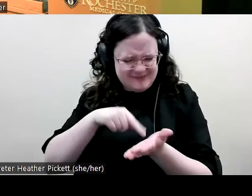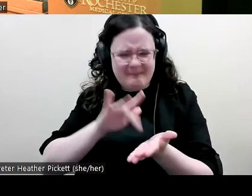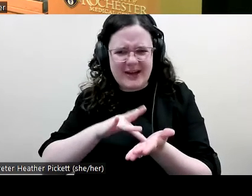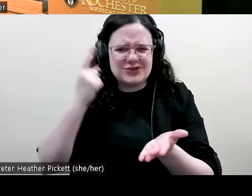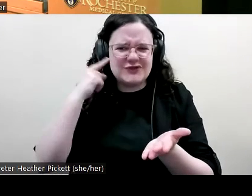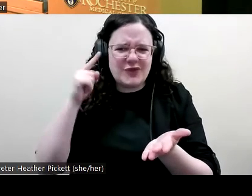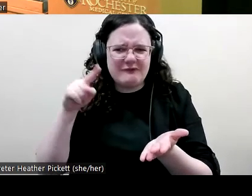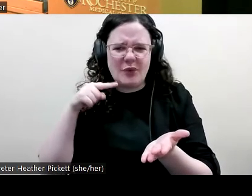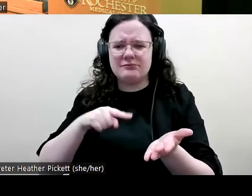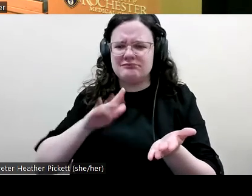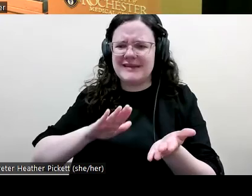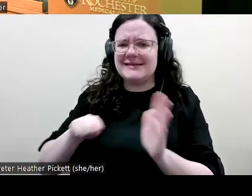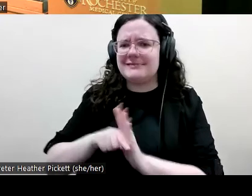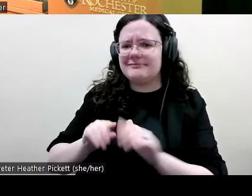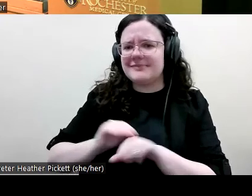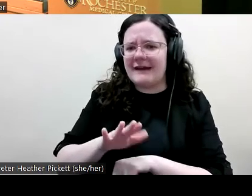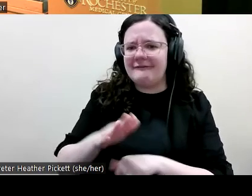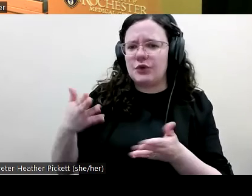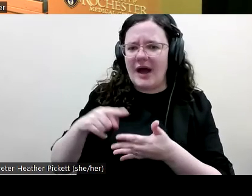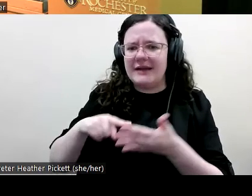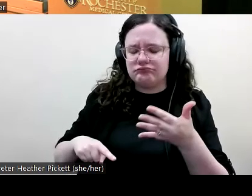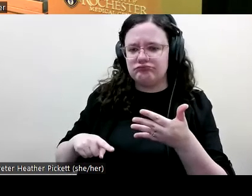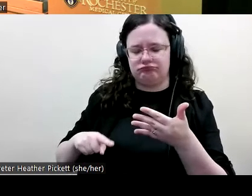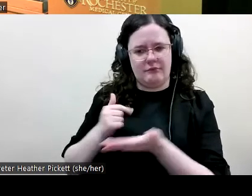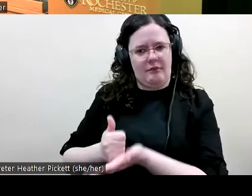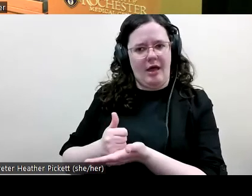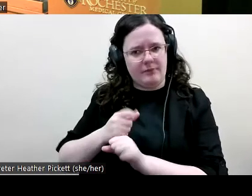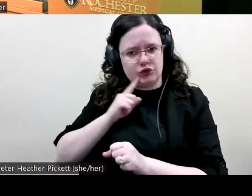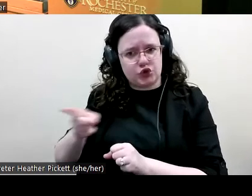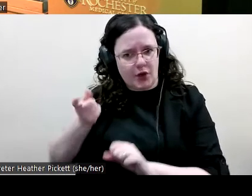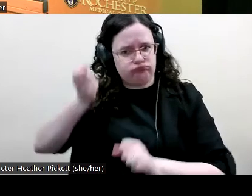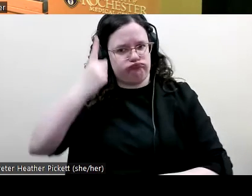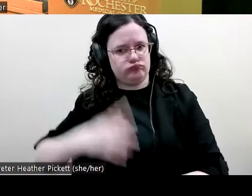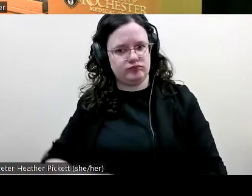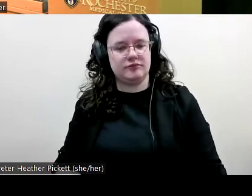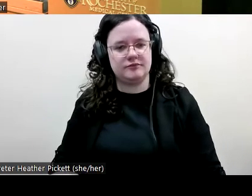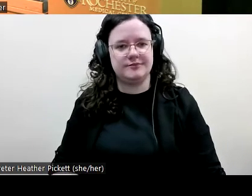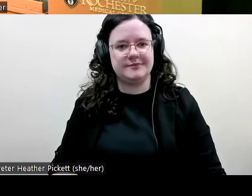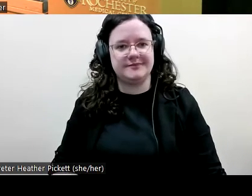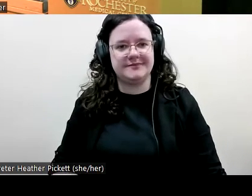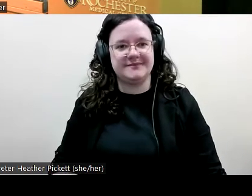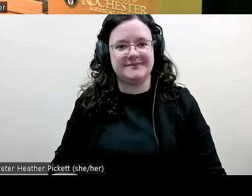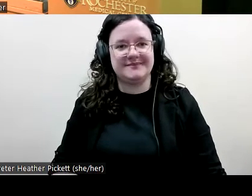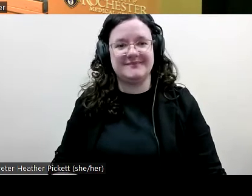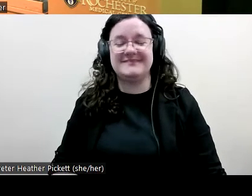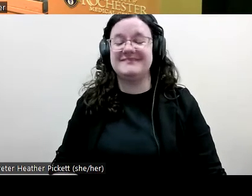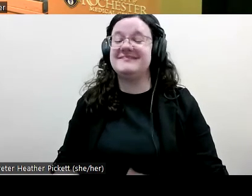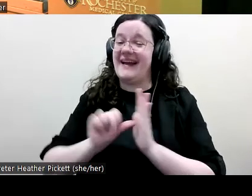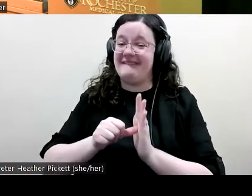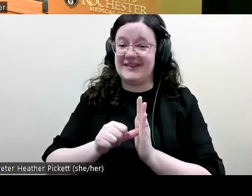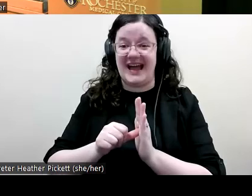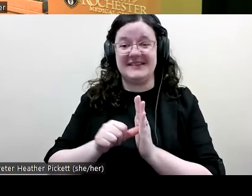helpful I really again you know no one walks alone um it is so important that people have